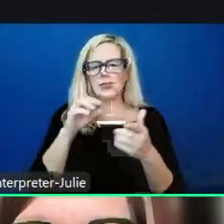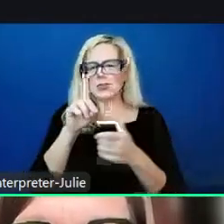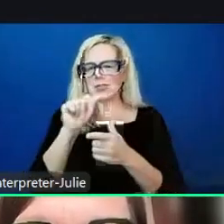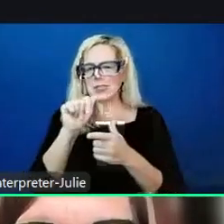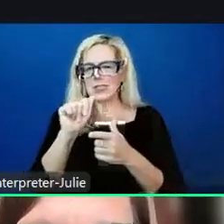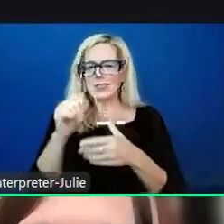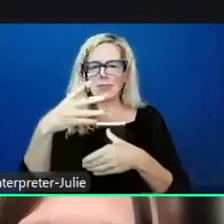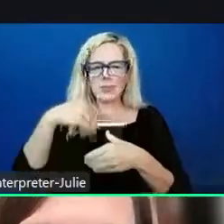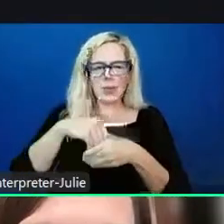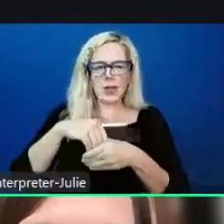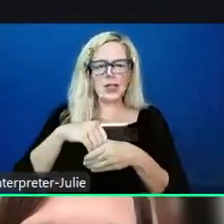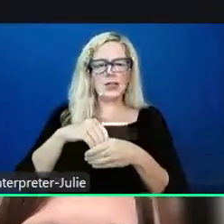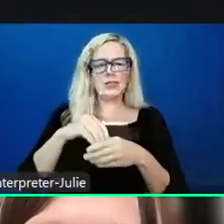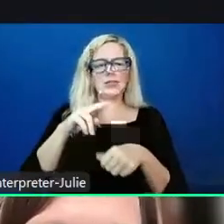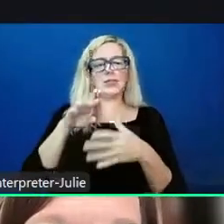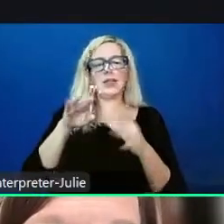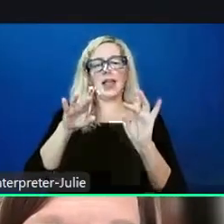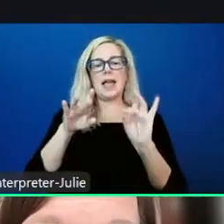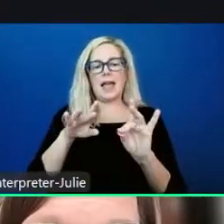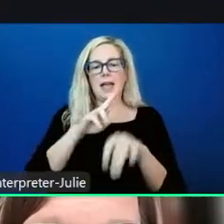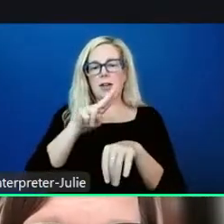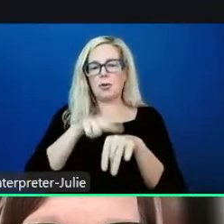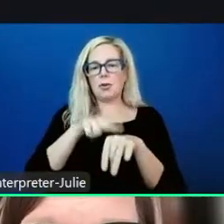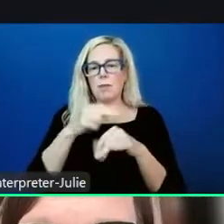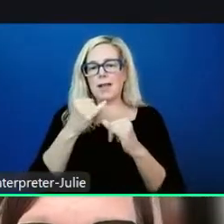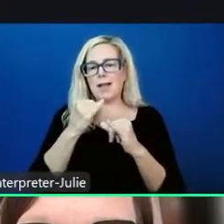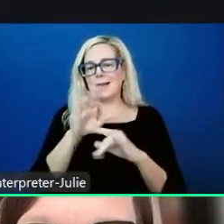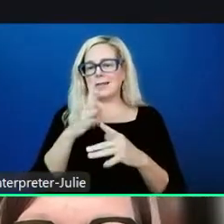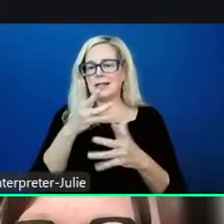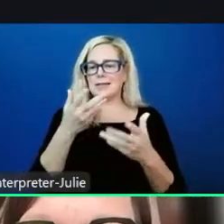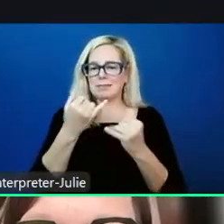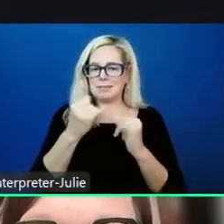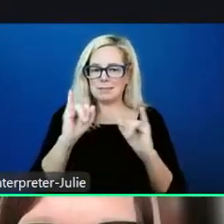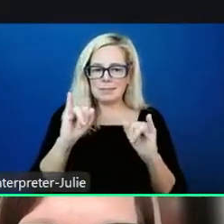understanding access as a collective effort and cultivating collective